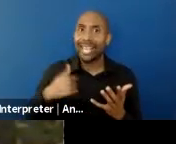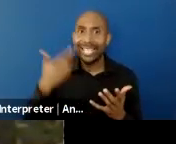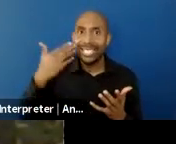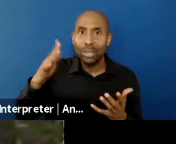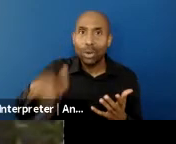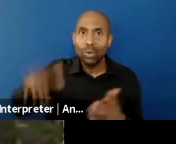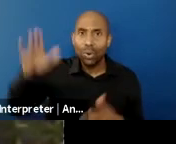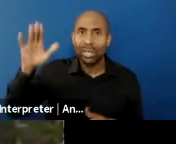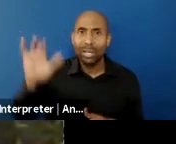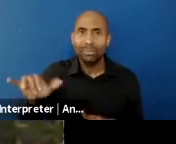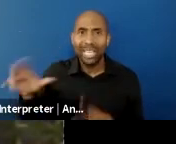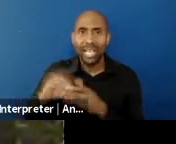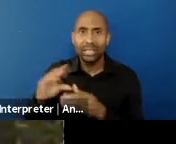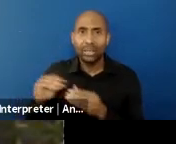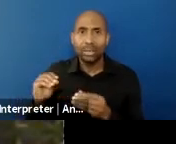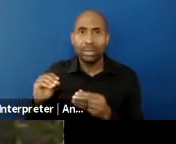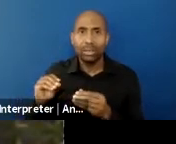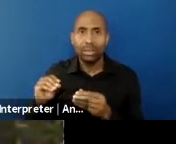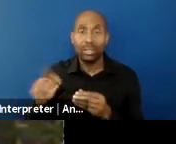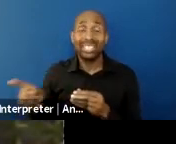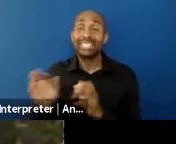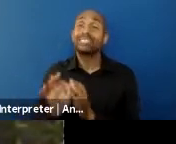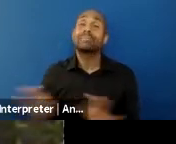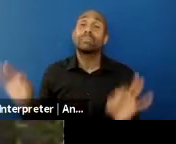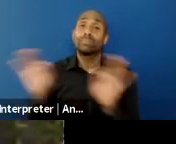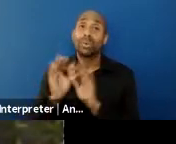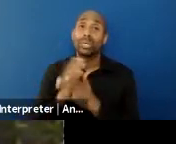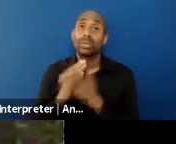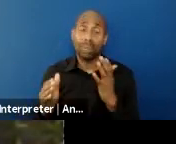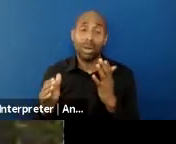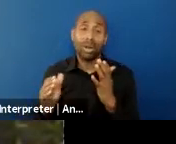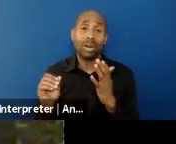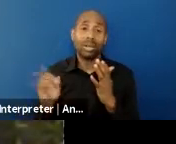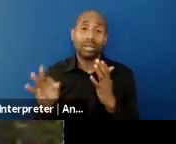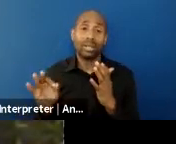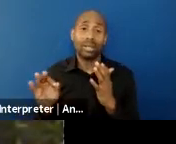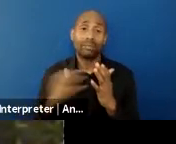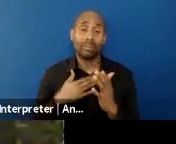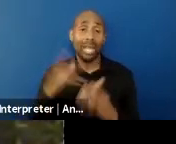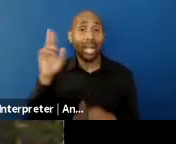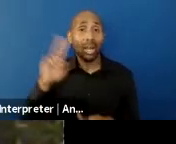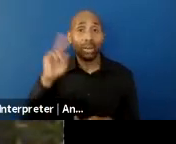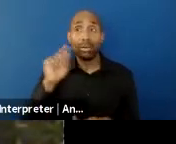Even though he was such an important point for my uncles and stuff.